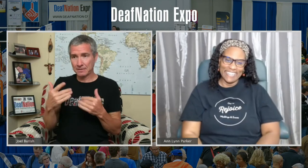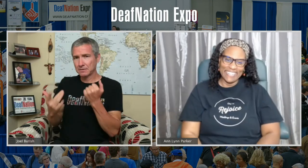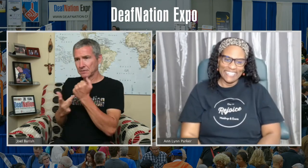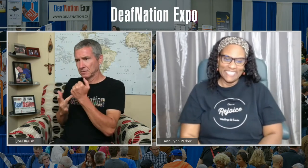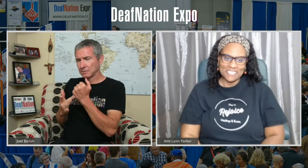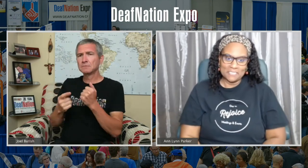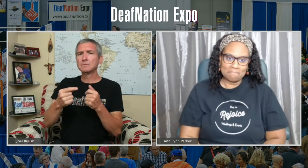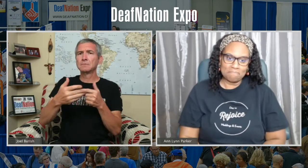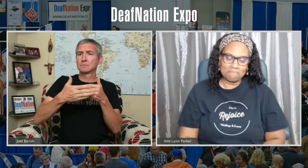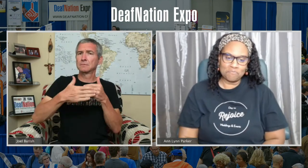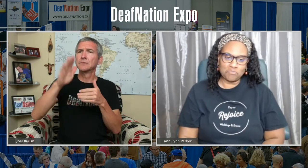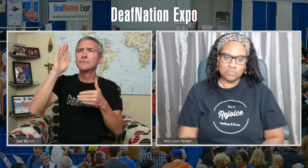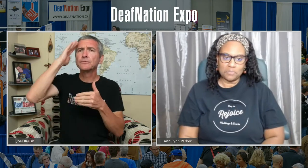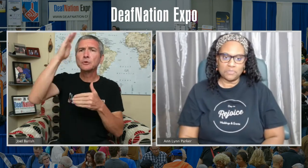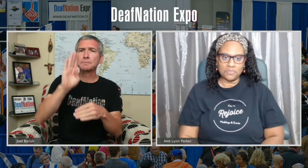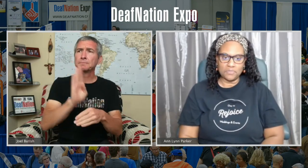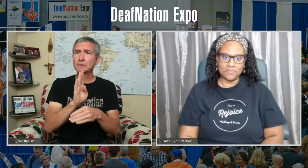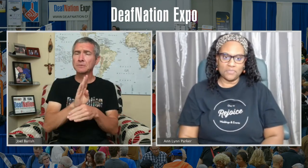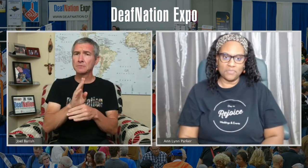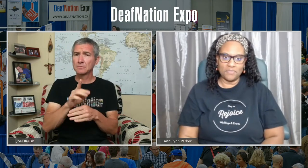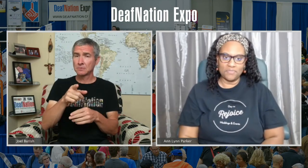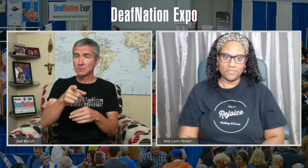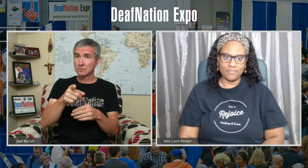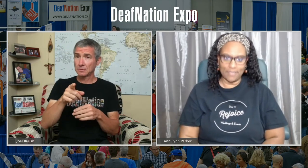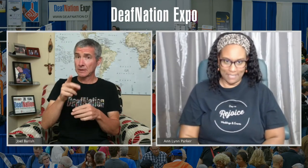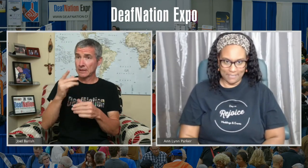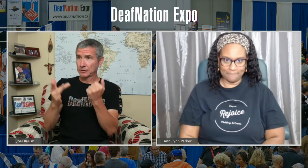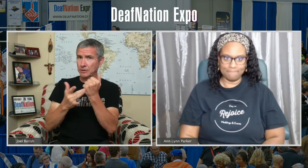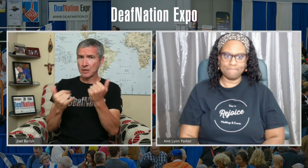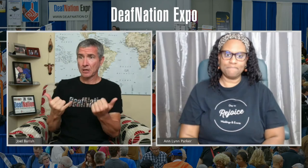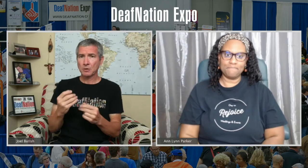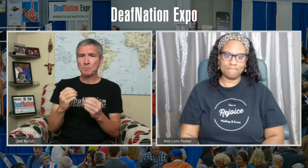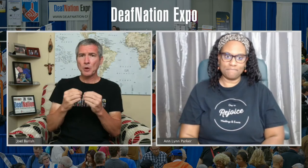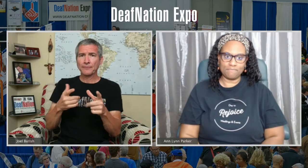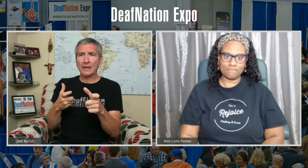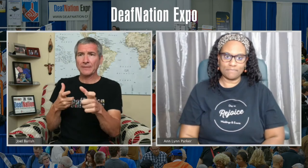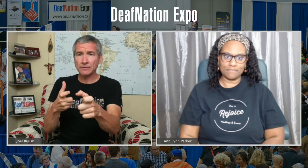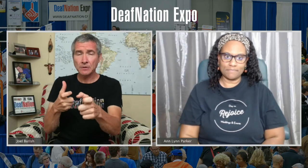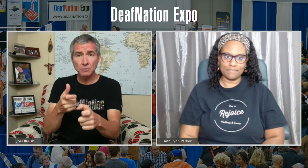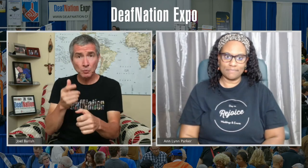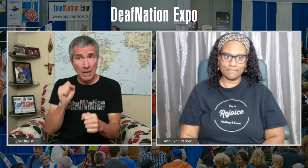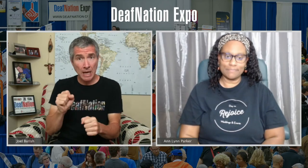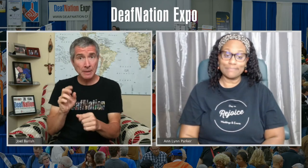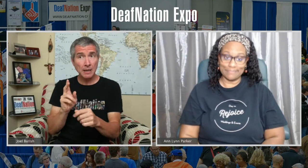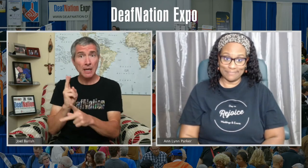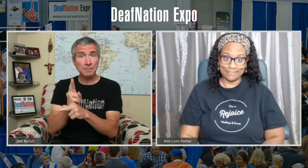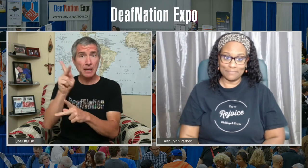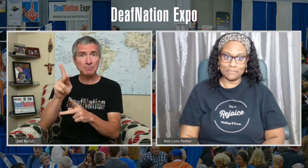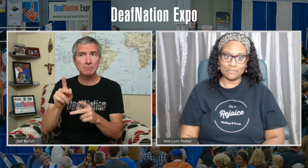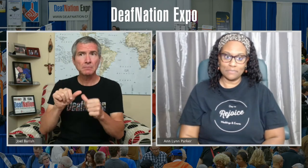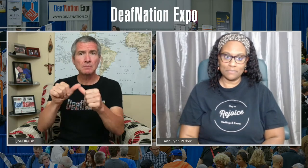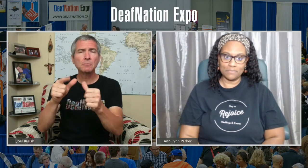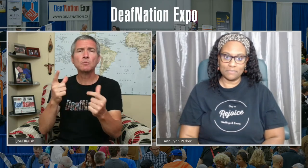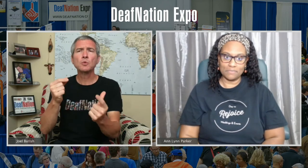Really, with technology becoming faster and your business, are you able to keep up?